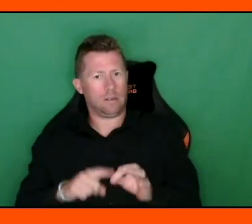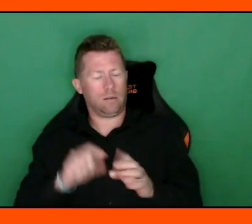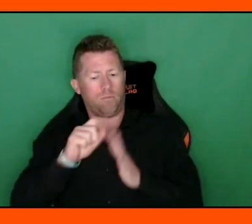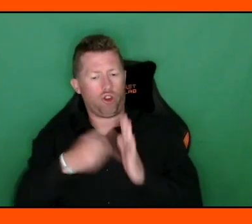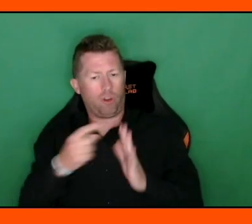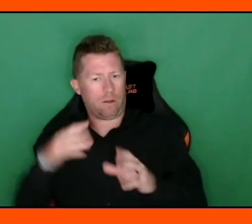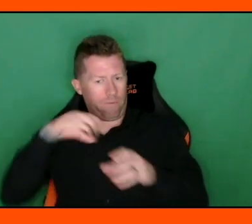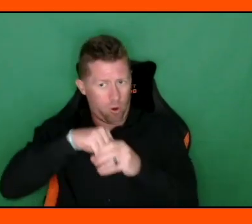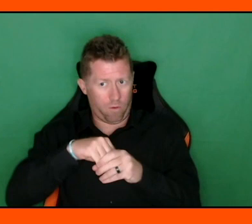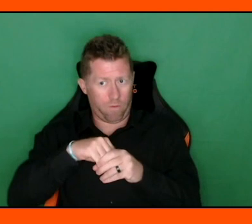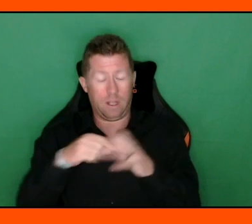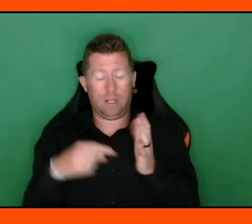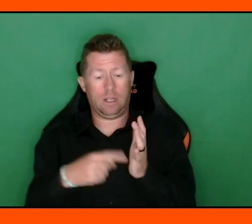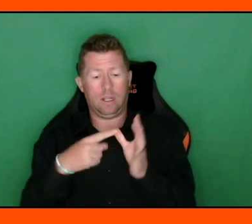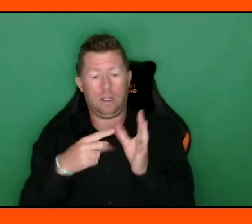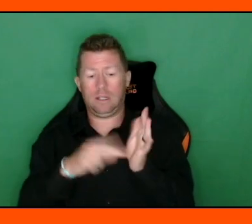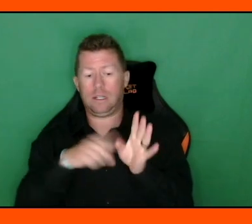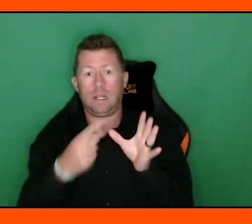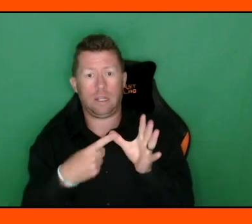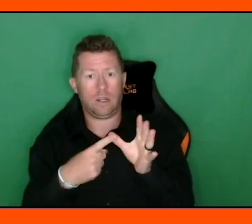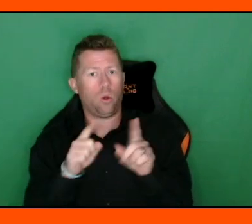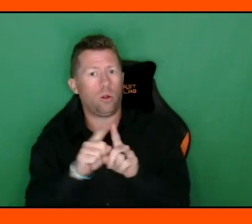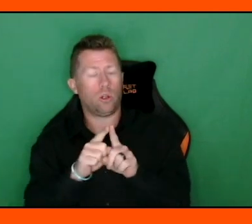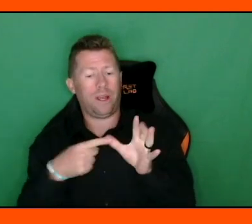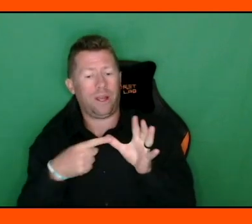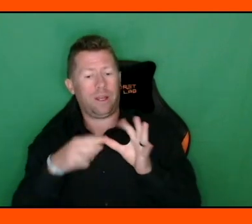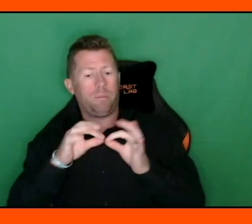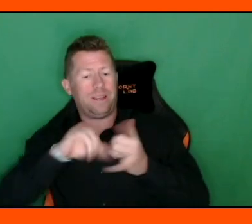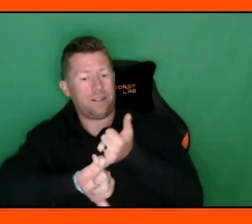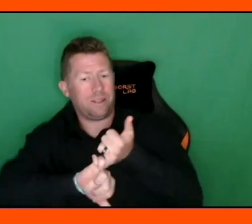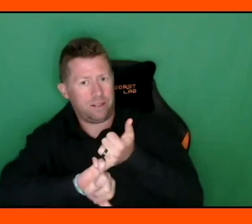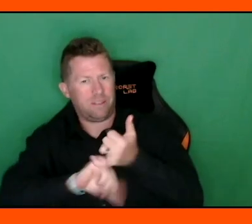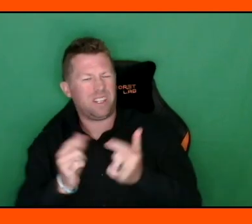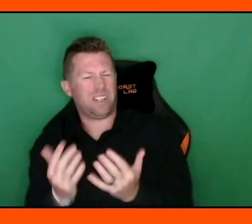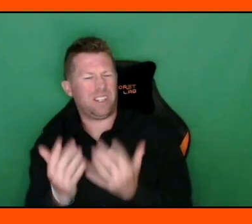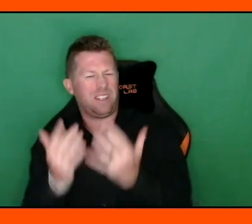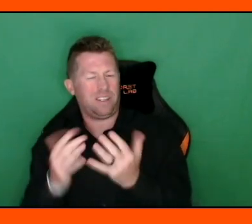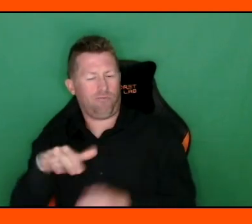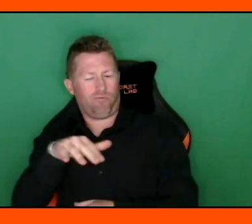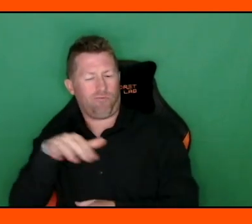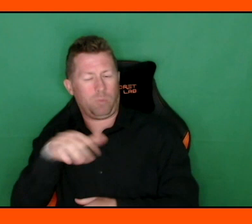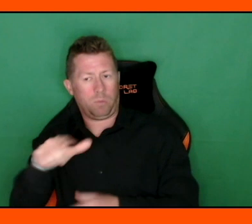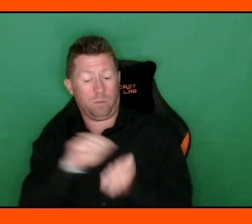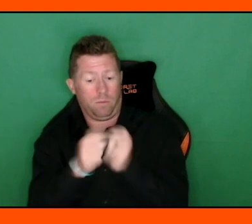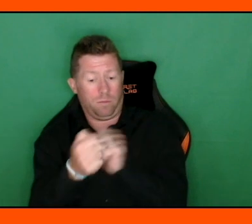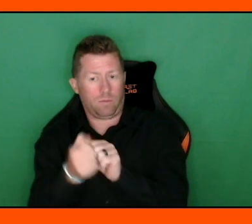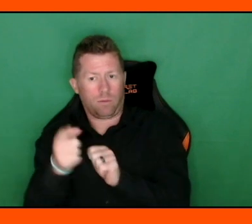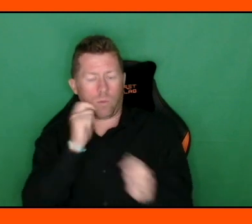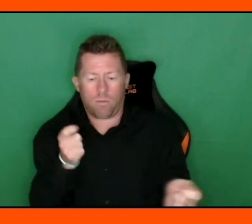who will be for one of our ABS Strategic Partnership Managers and she will be facilitating the question and answer session at the end.